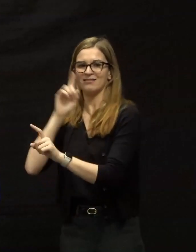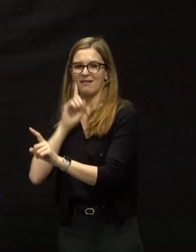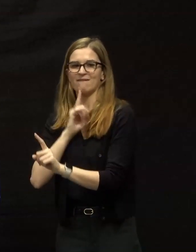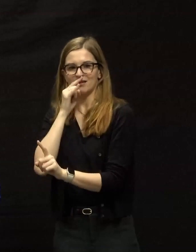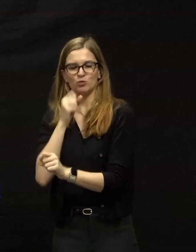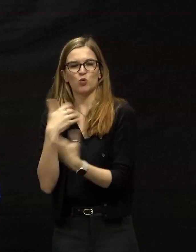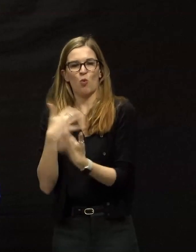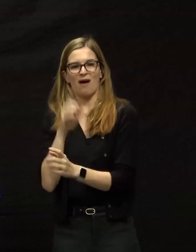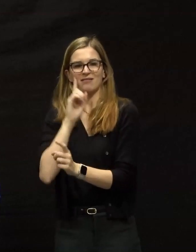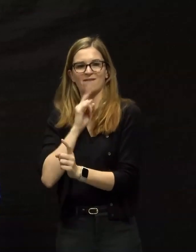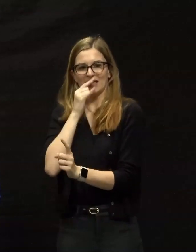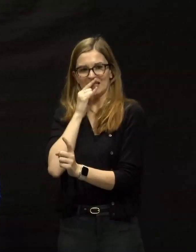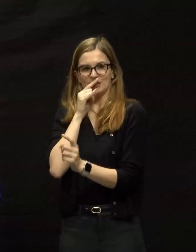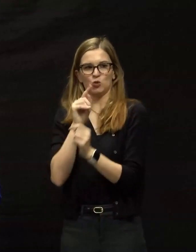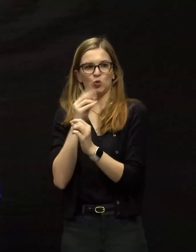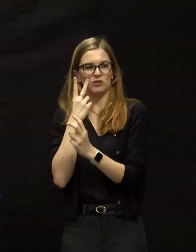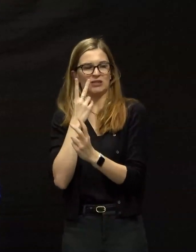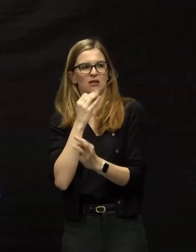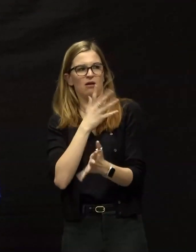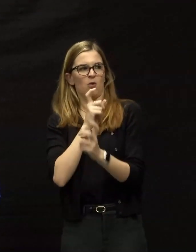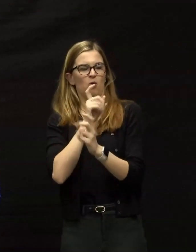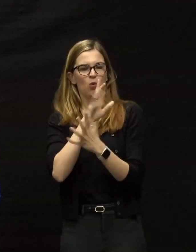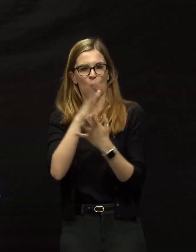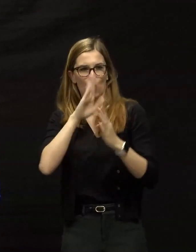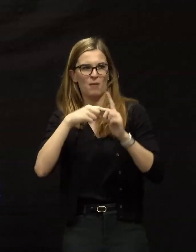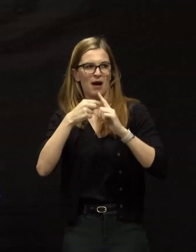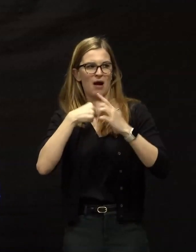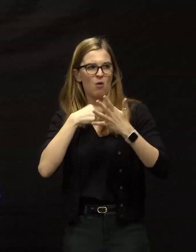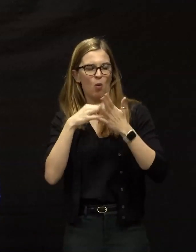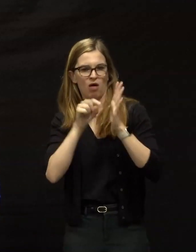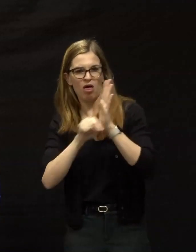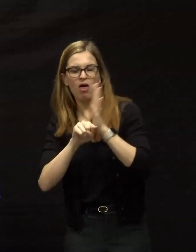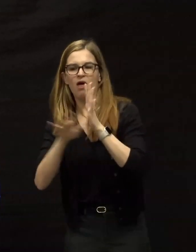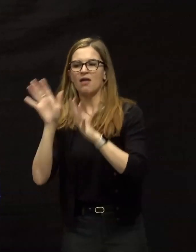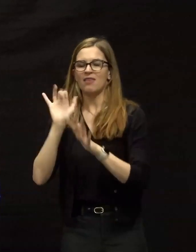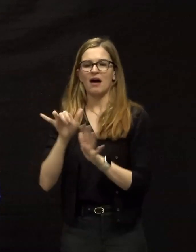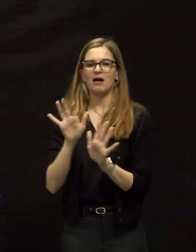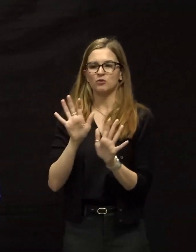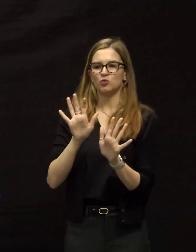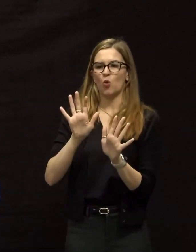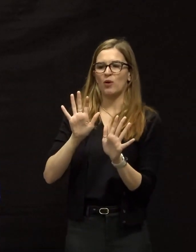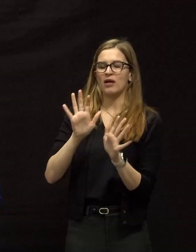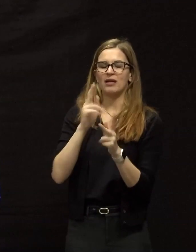does impact that child. If they see the parents talking about them in specific ways,